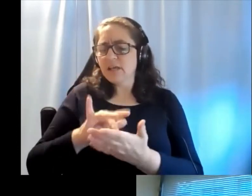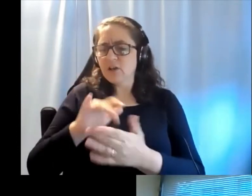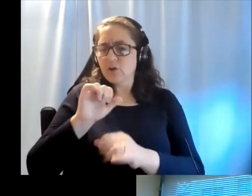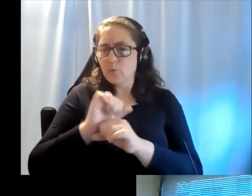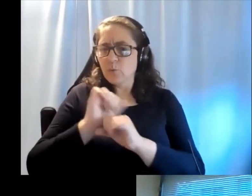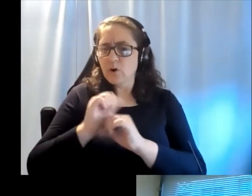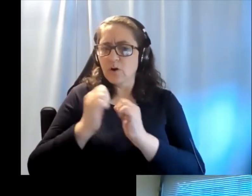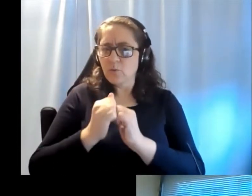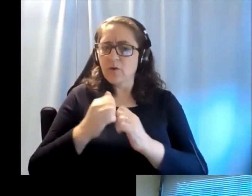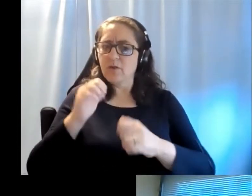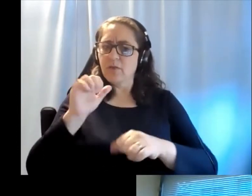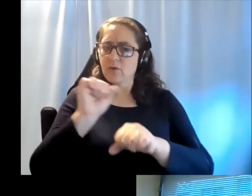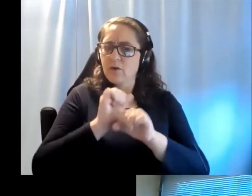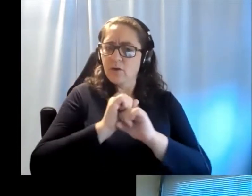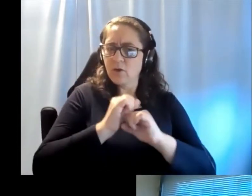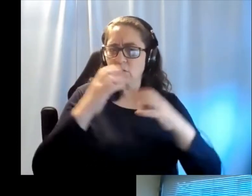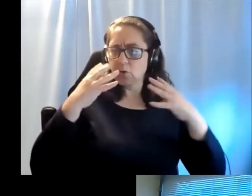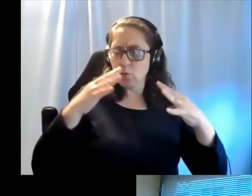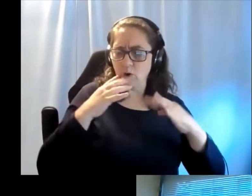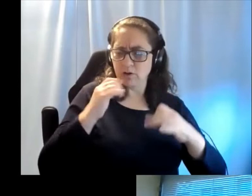for over 50 years.